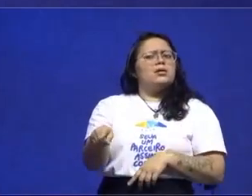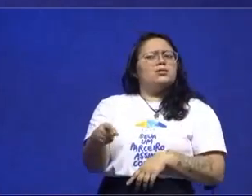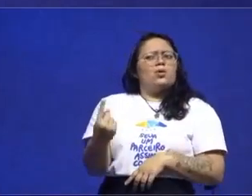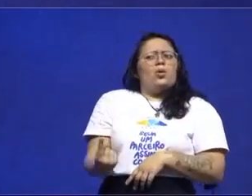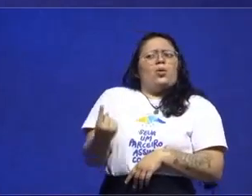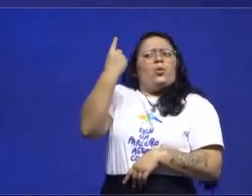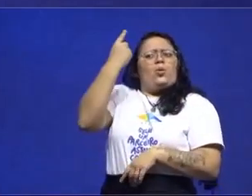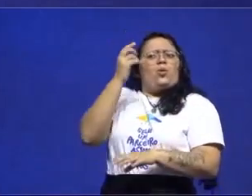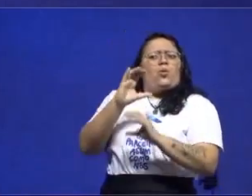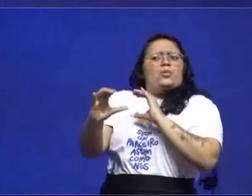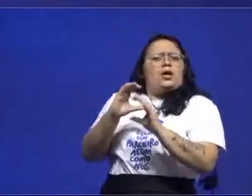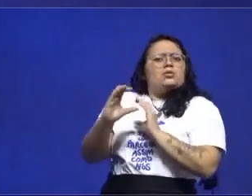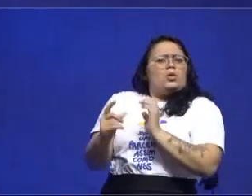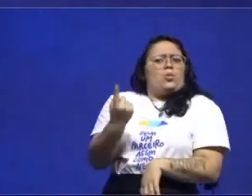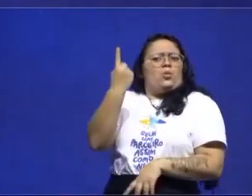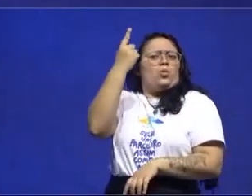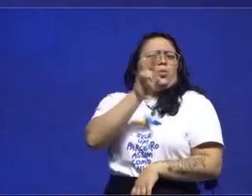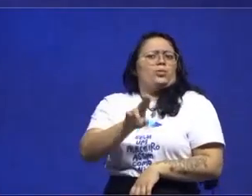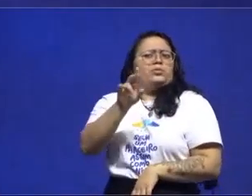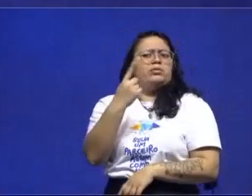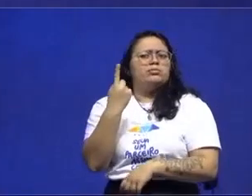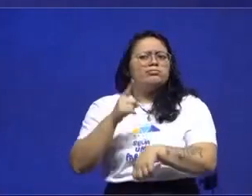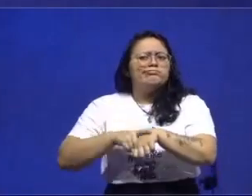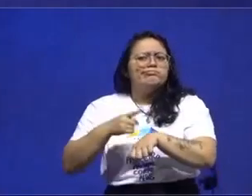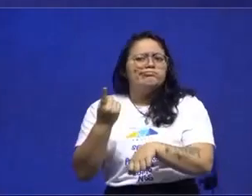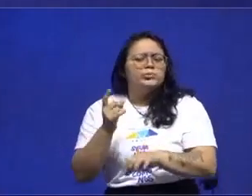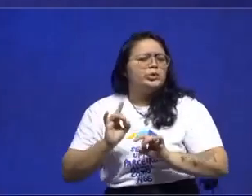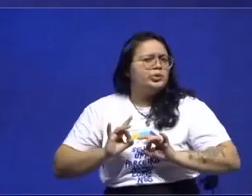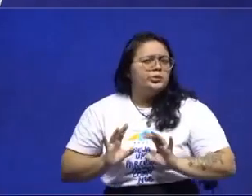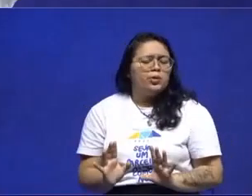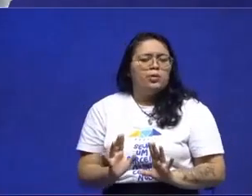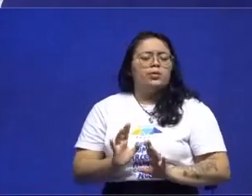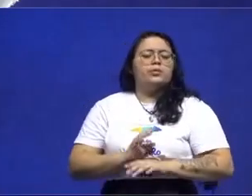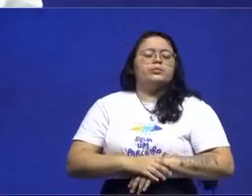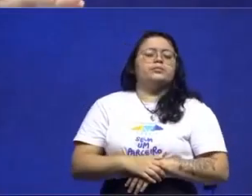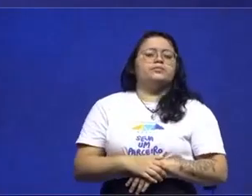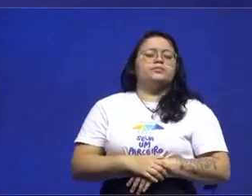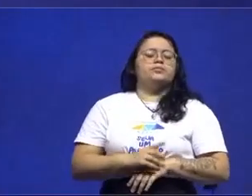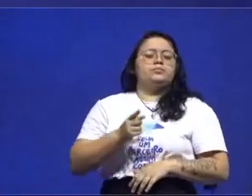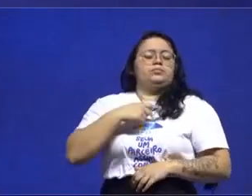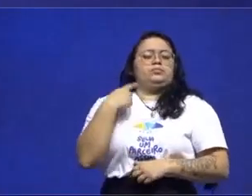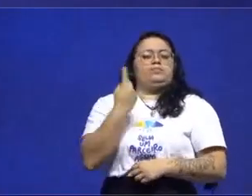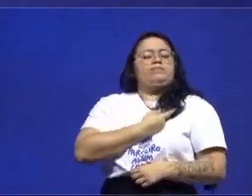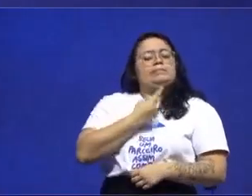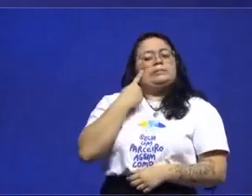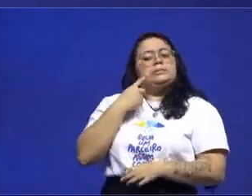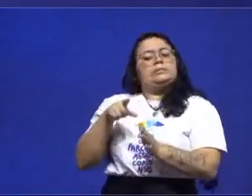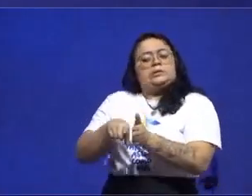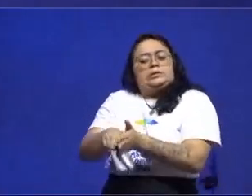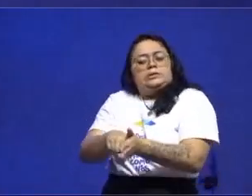explore various types of object so we started interventions Regardless of